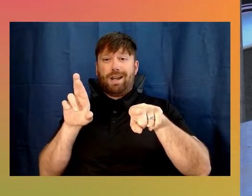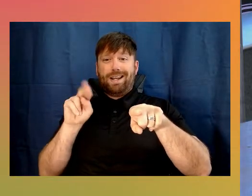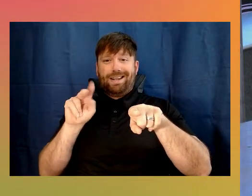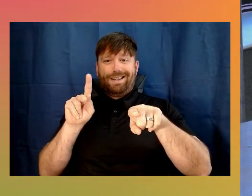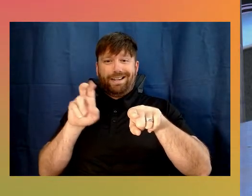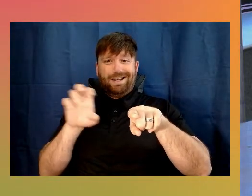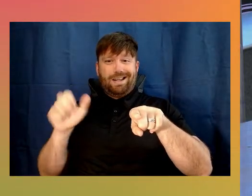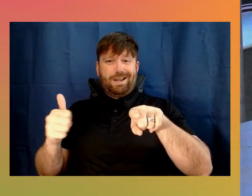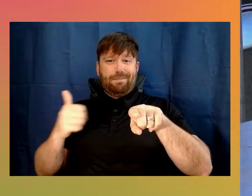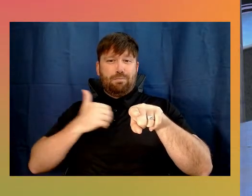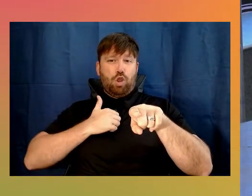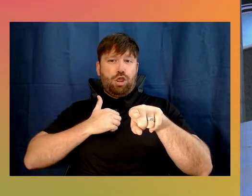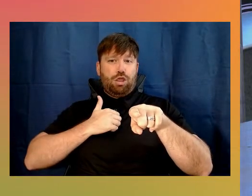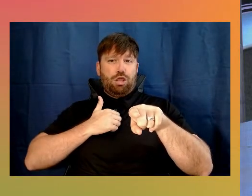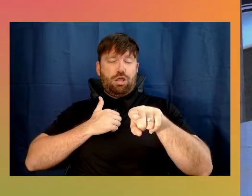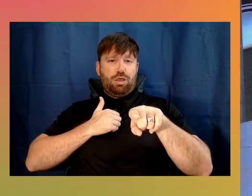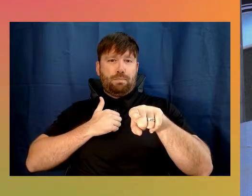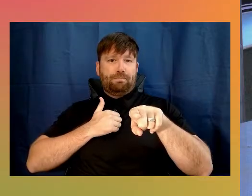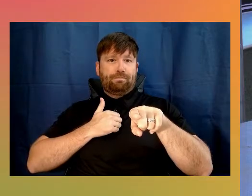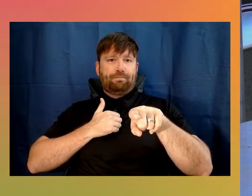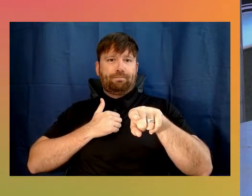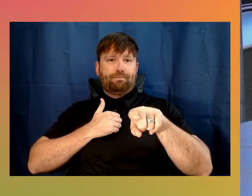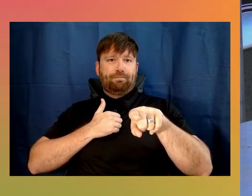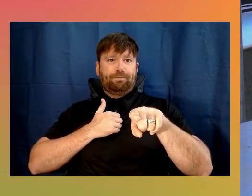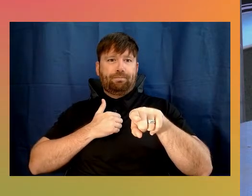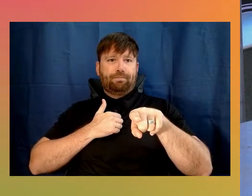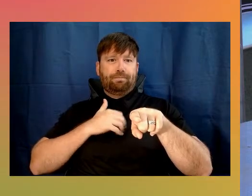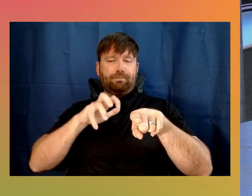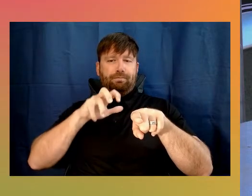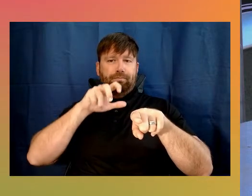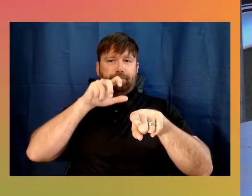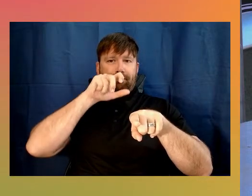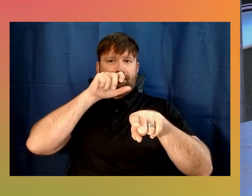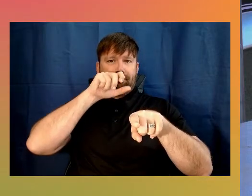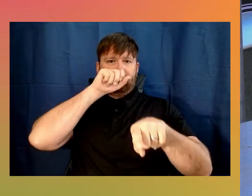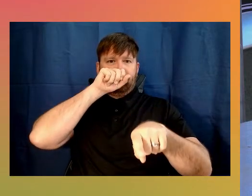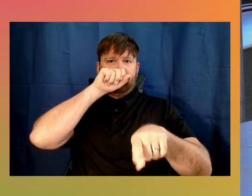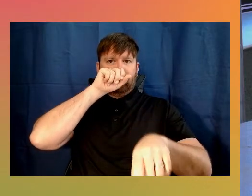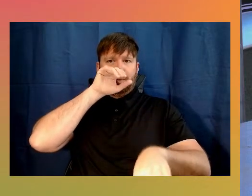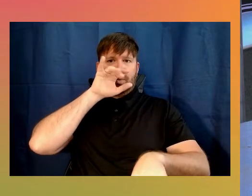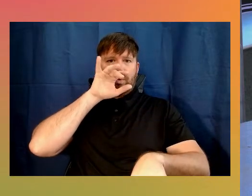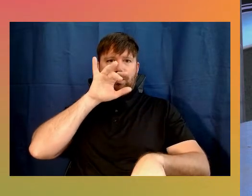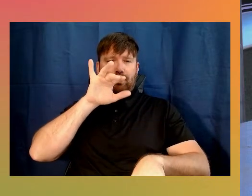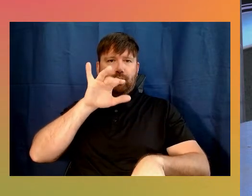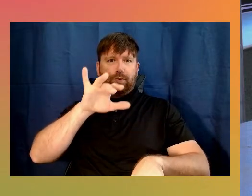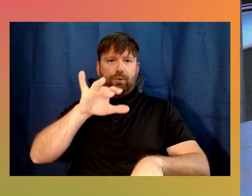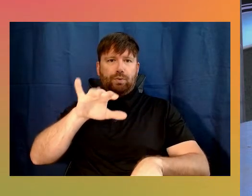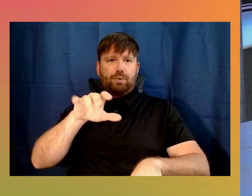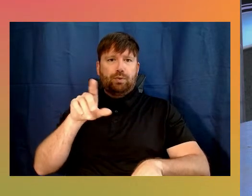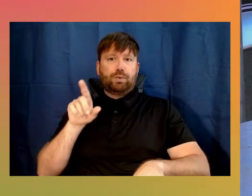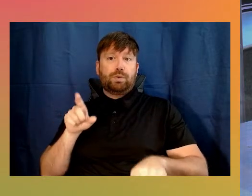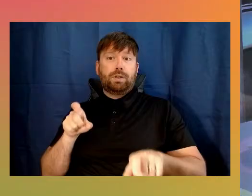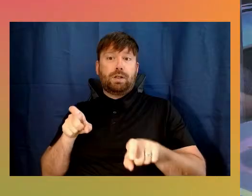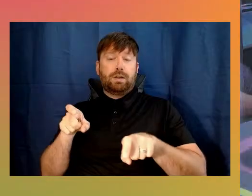KEEP THE RIGHT KNEE HUGGED IN, EXTEND THE LEFT LEG FORWARD. TAKE A BIG BREATH IN AS YOU COMPRESS THE KNEE IN TOWARDS